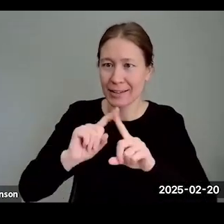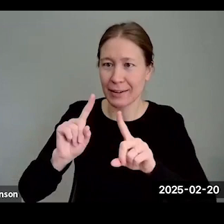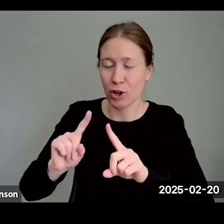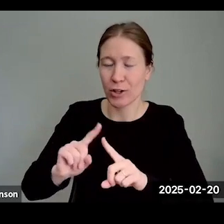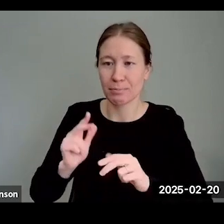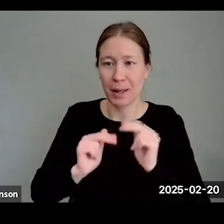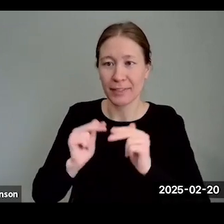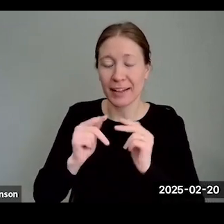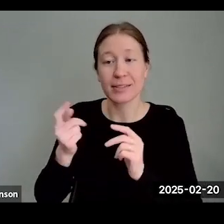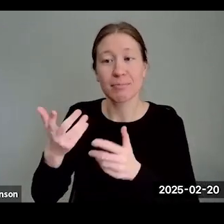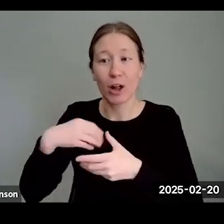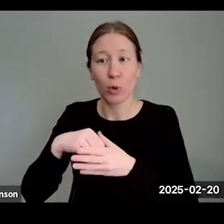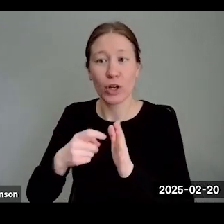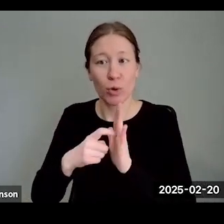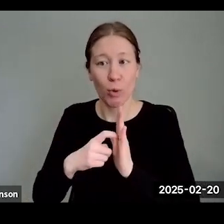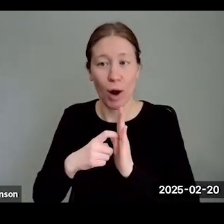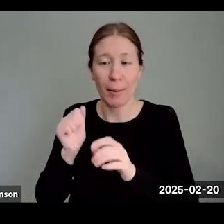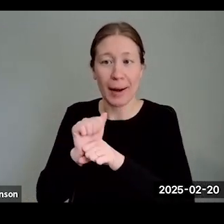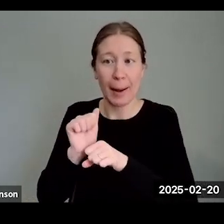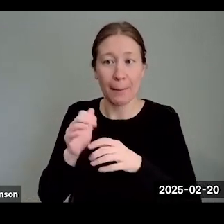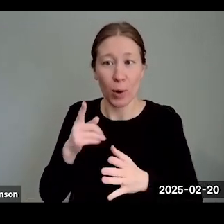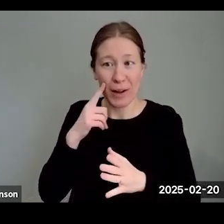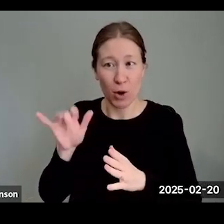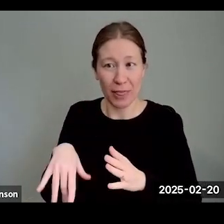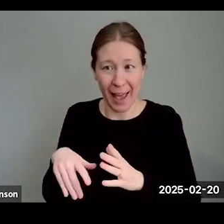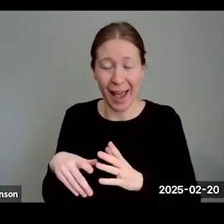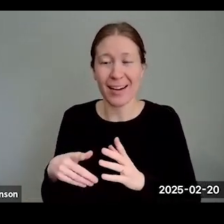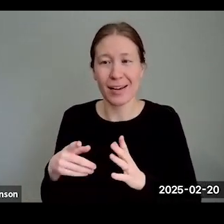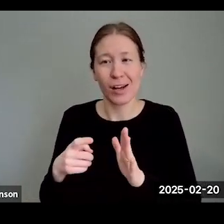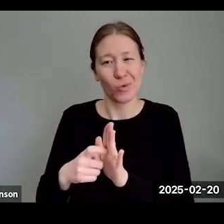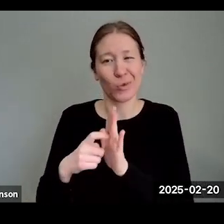that employees in this title must possess a valid driver's license.